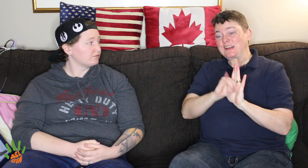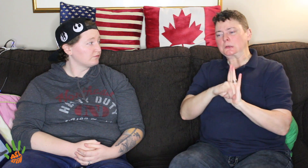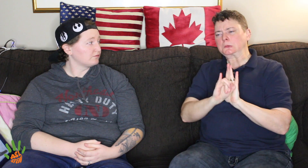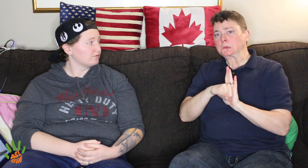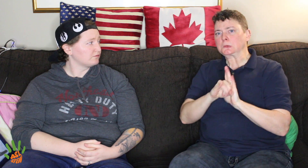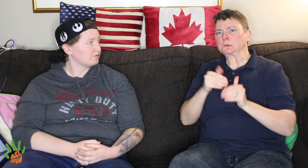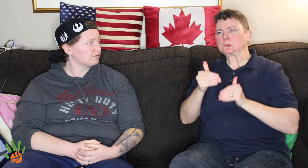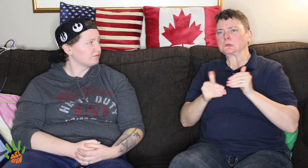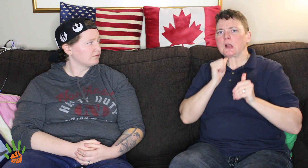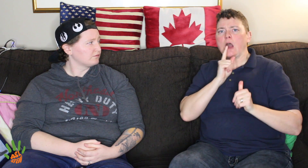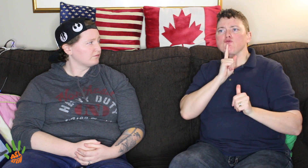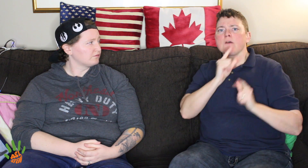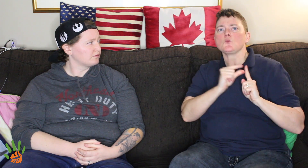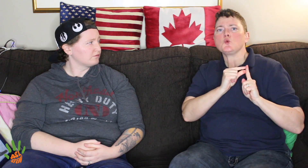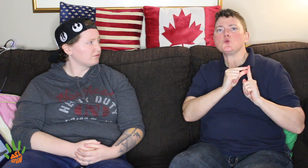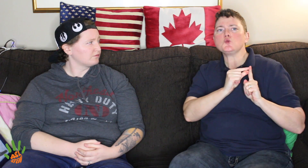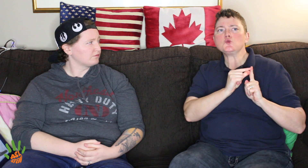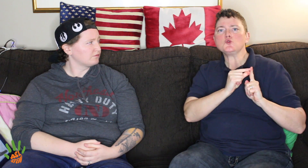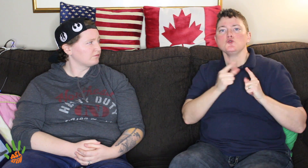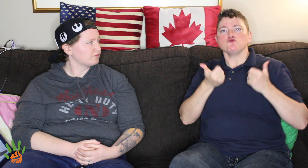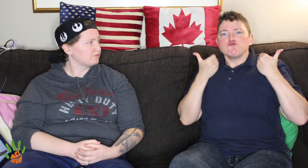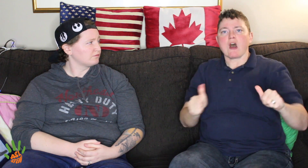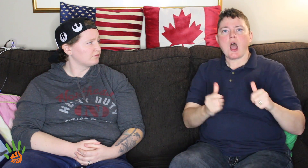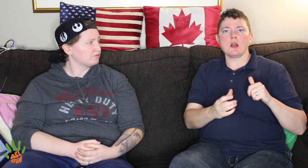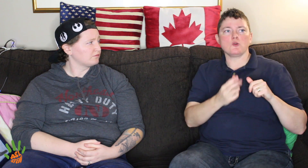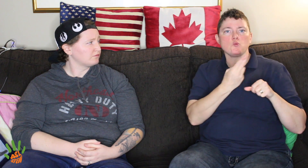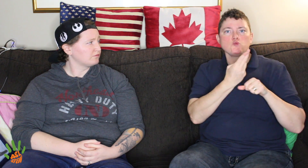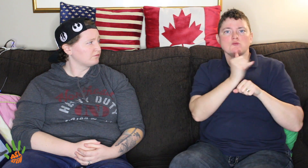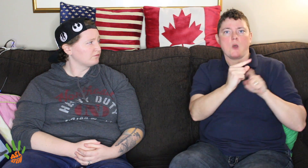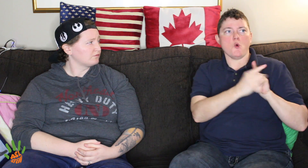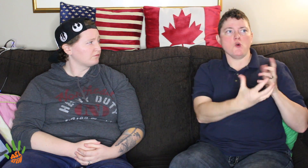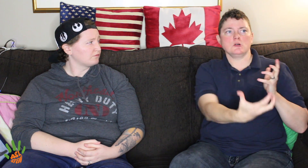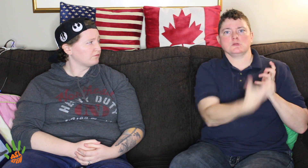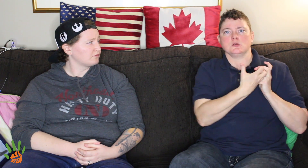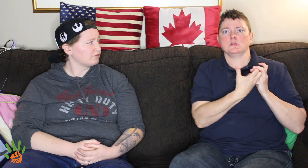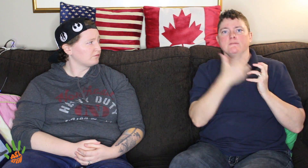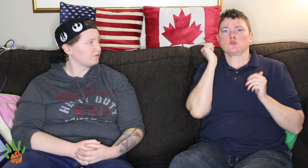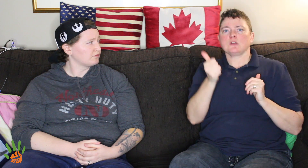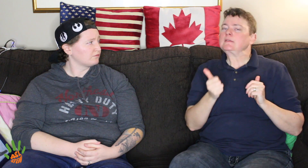If your identity is not quite stable with one word, maybe try and use that word for now